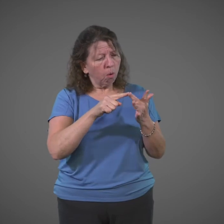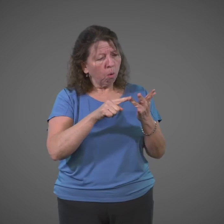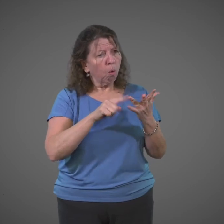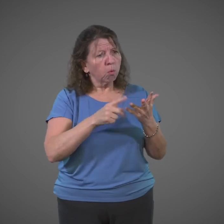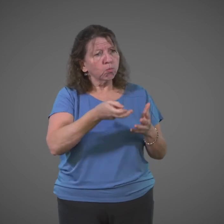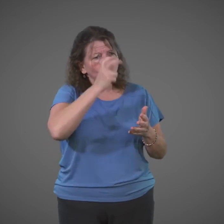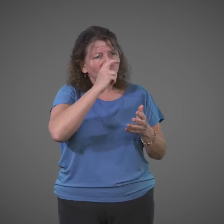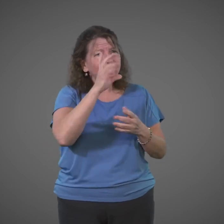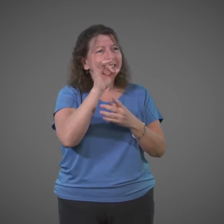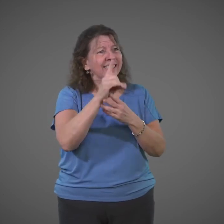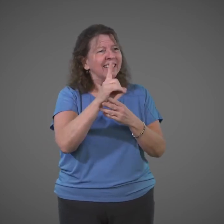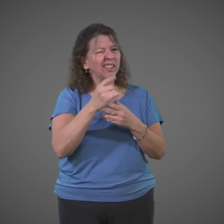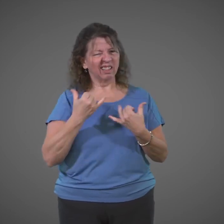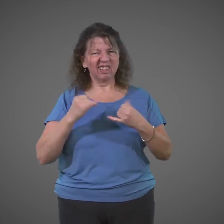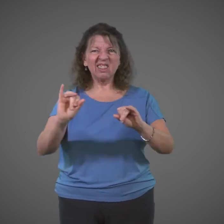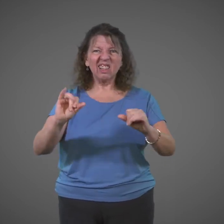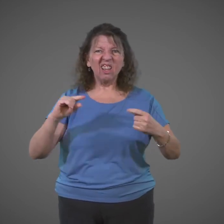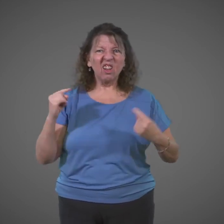of the instructions the doctor gave you.